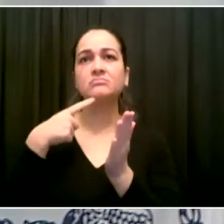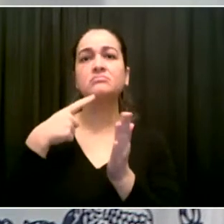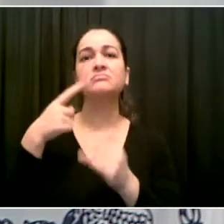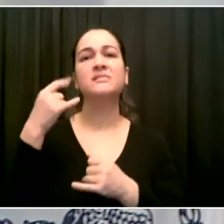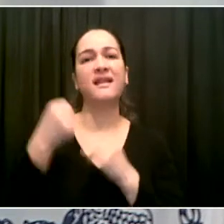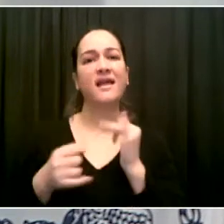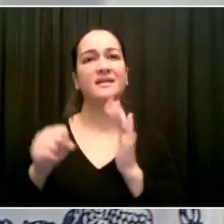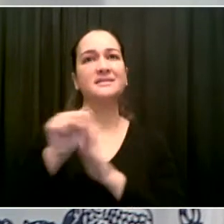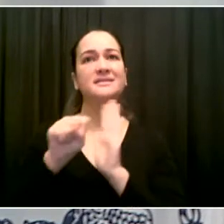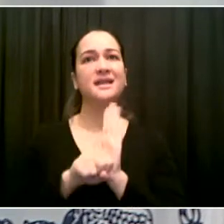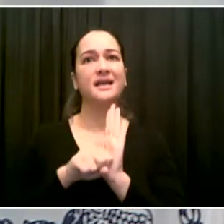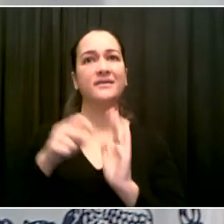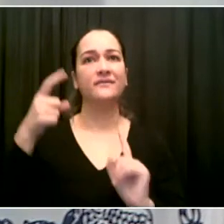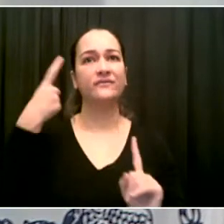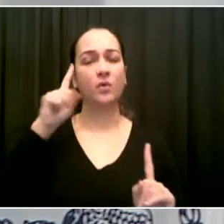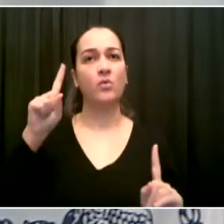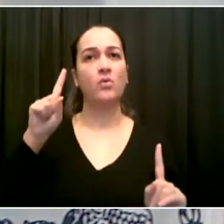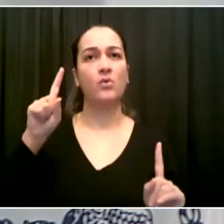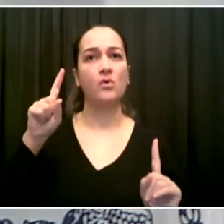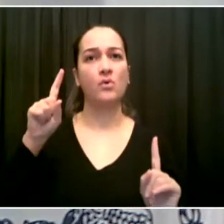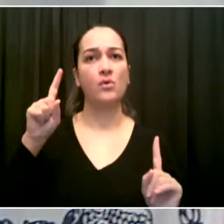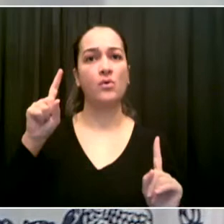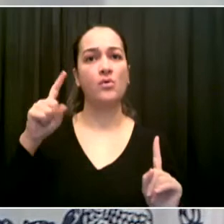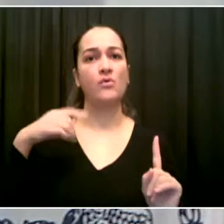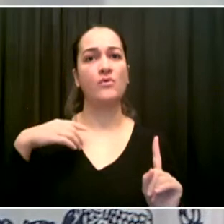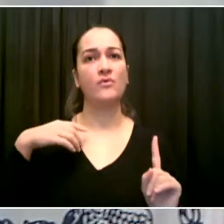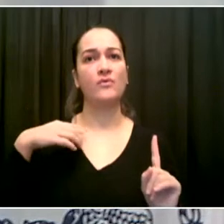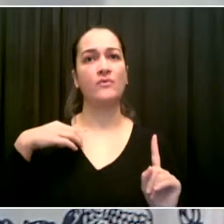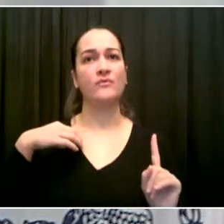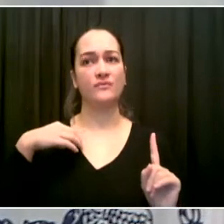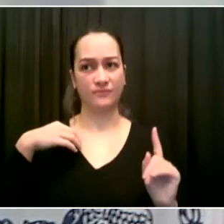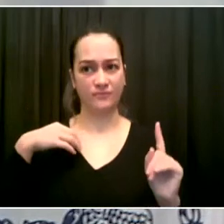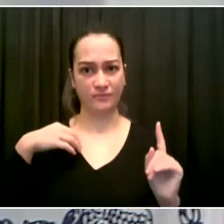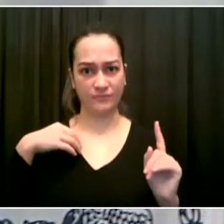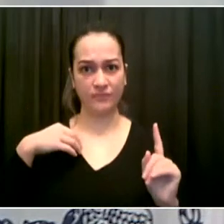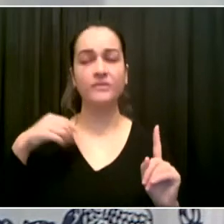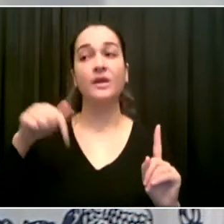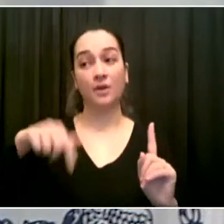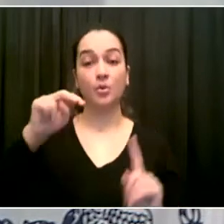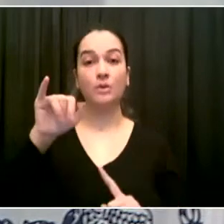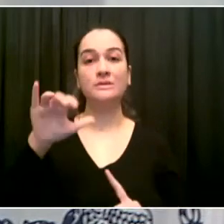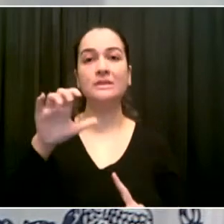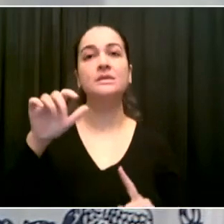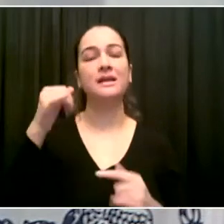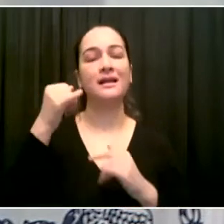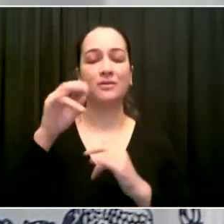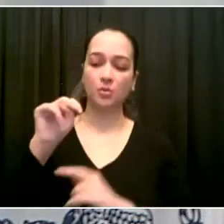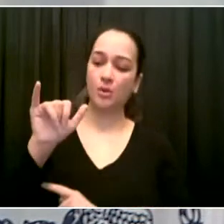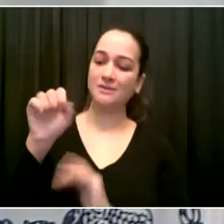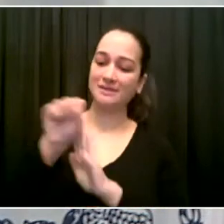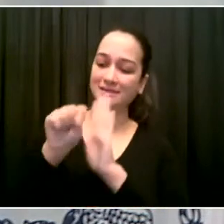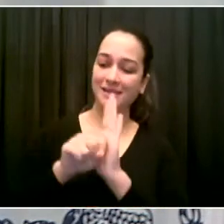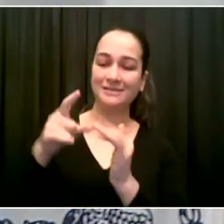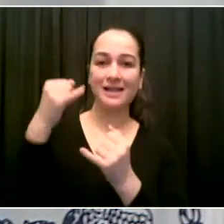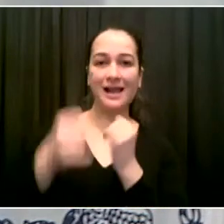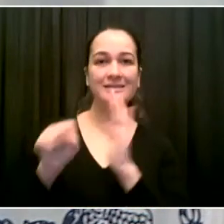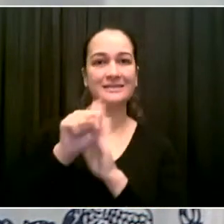ONE IS THE LAST STATES THAT T HASN'T YET PROVIDED A